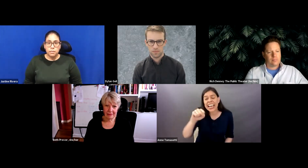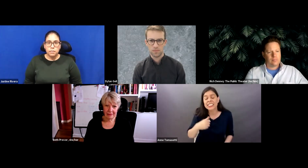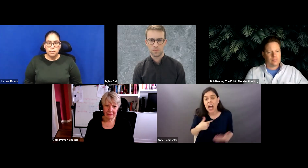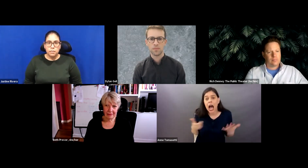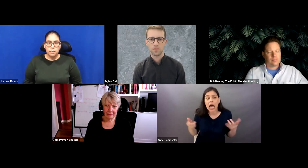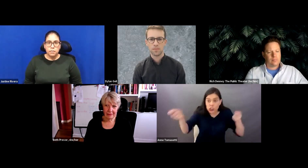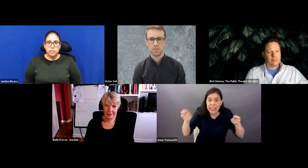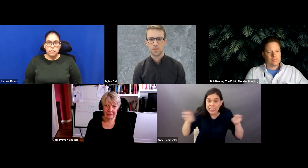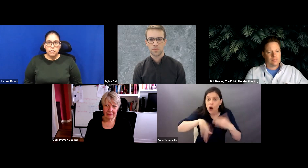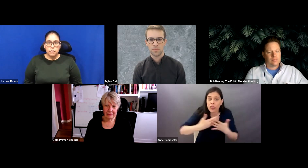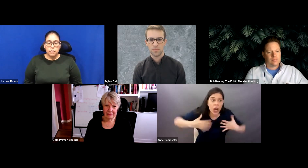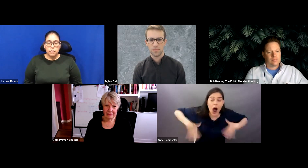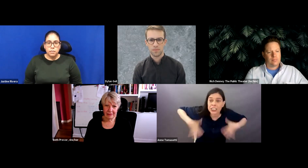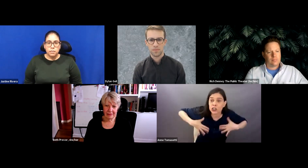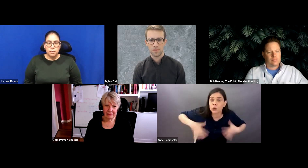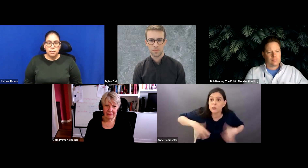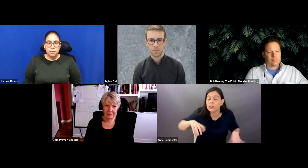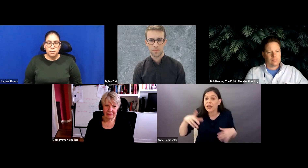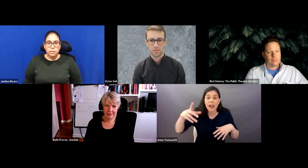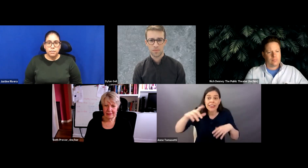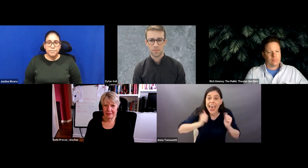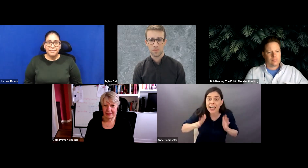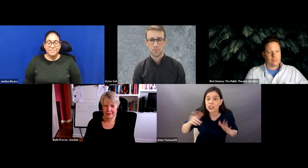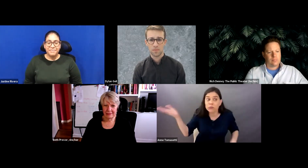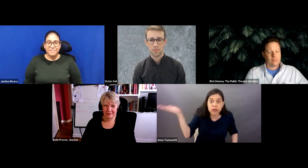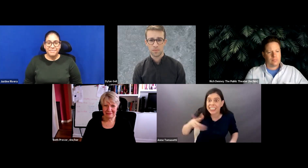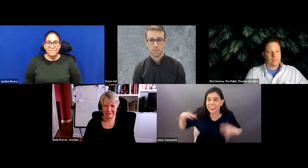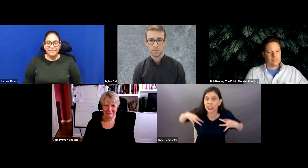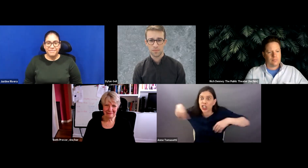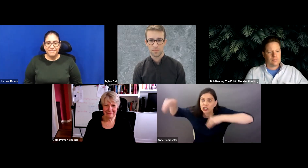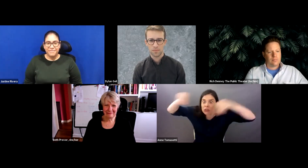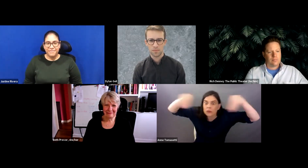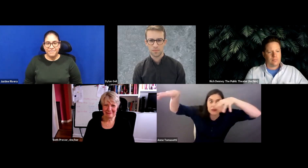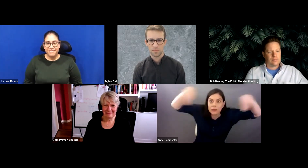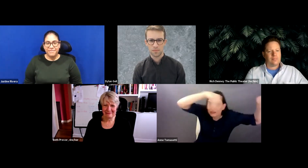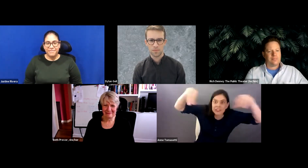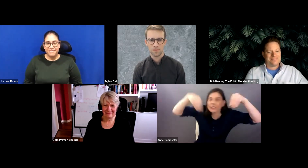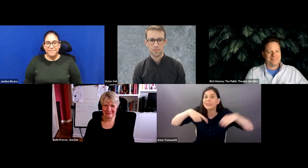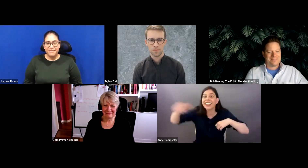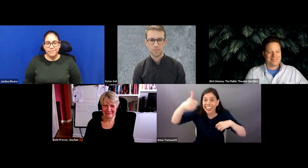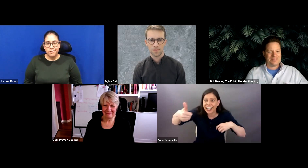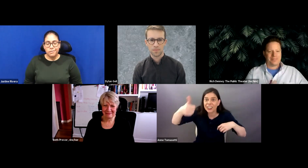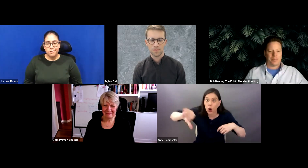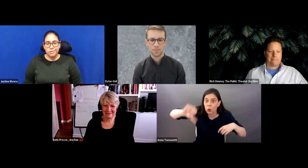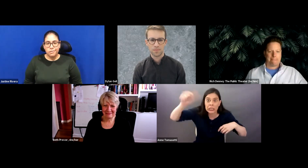do. And, yes, I directed all their costumes, I did tell them what to wear. And I told them to bring a bunch of shirts, and we